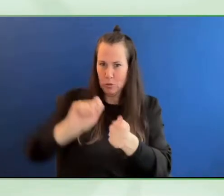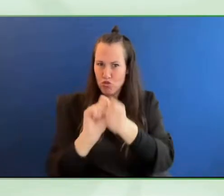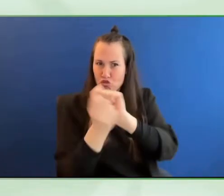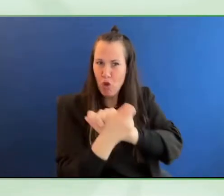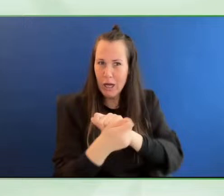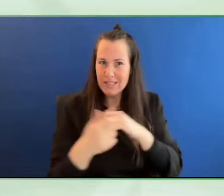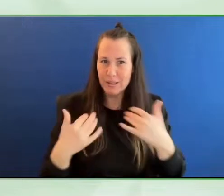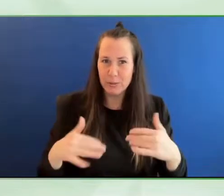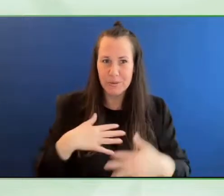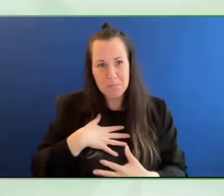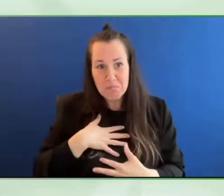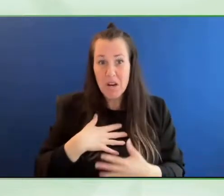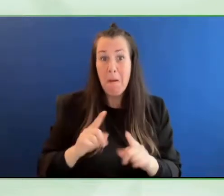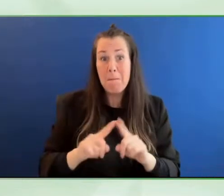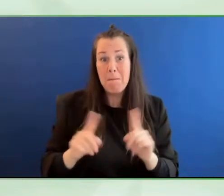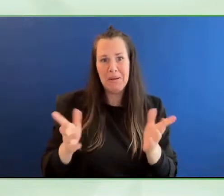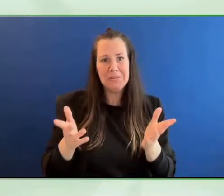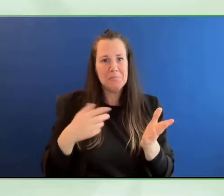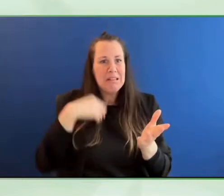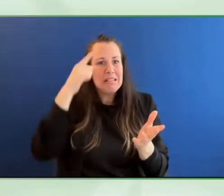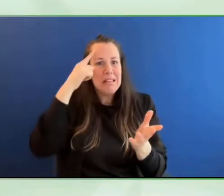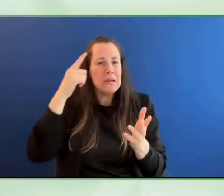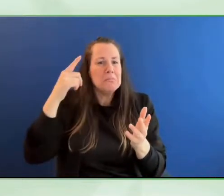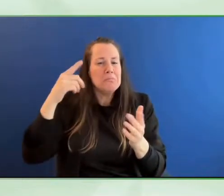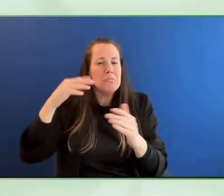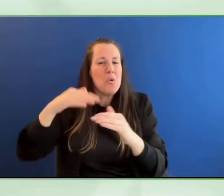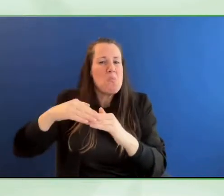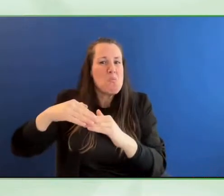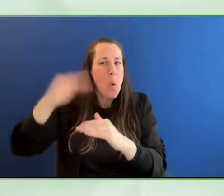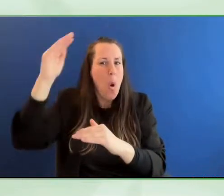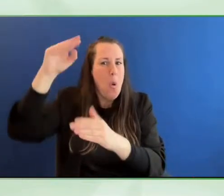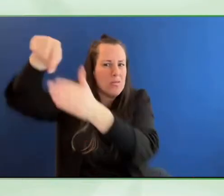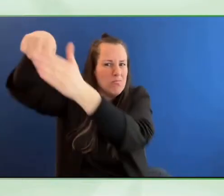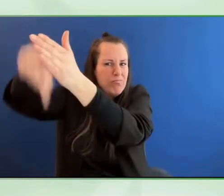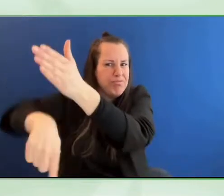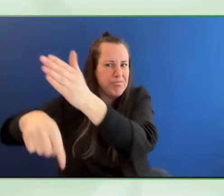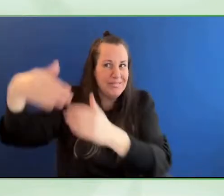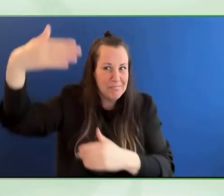If it helps someone to be inspired to make a connection that they haven't had before,